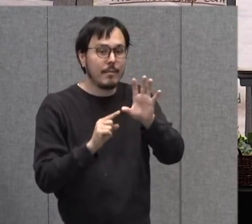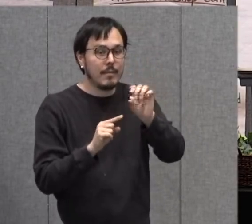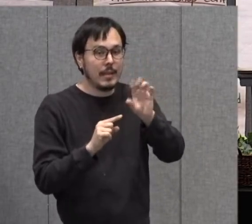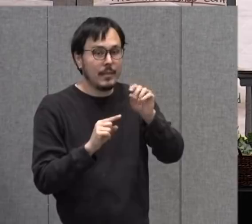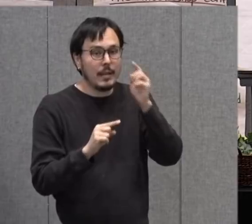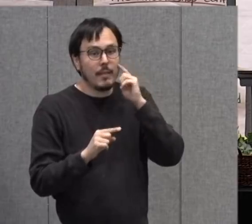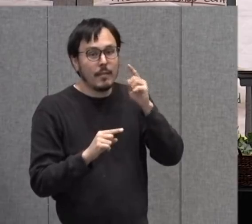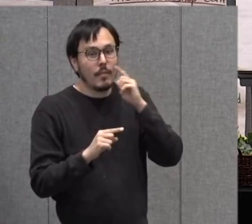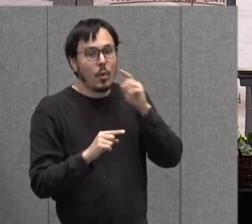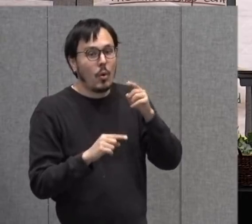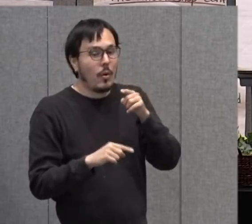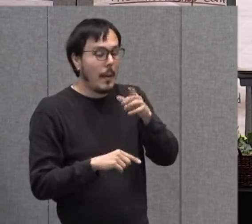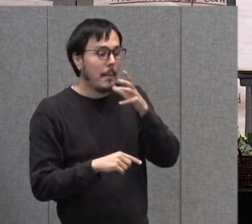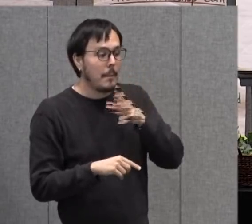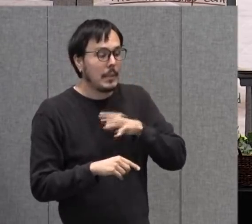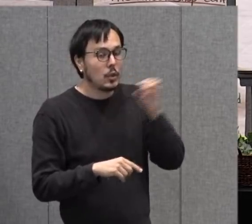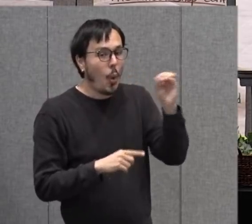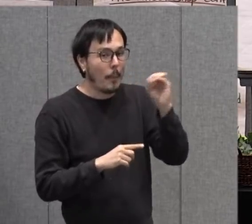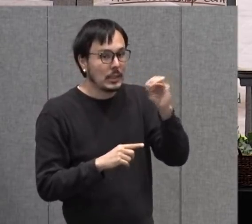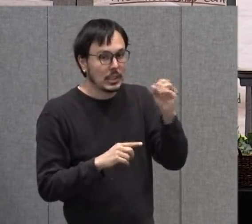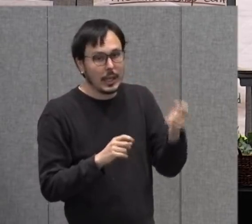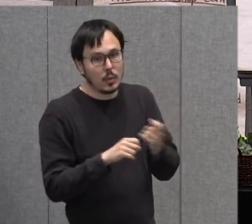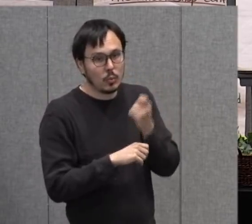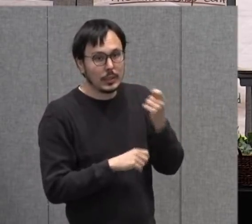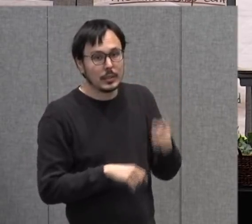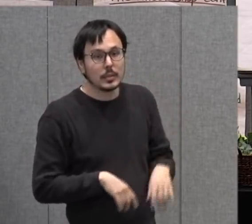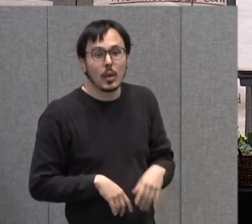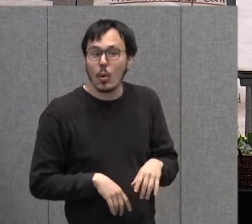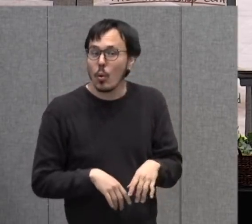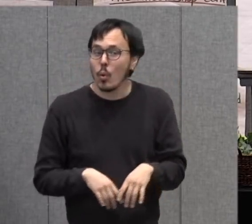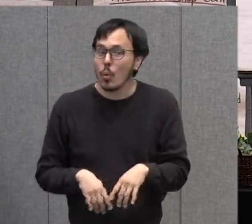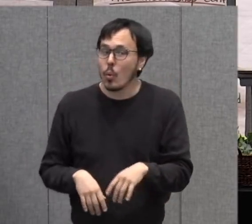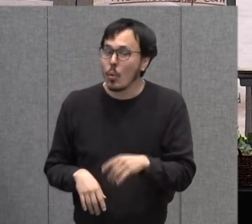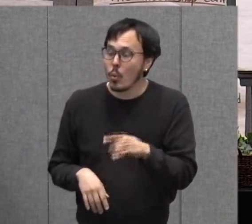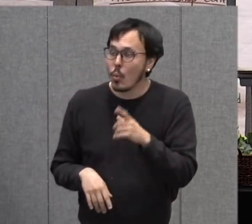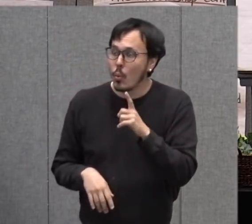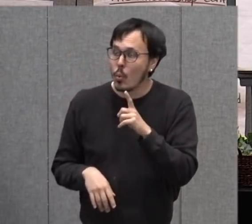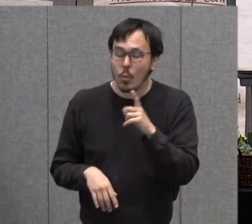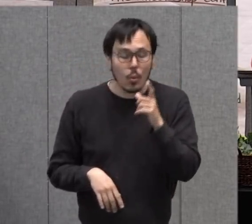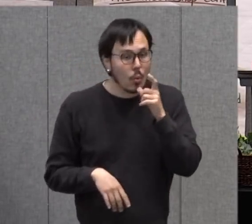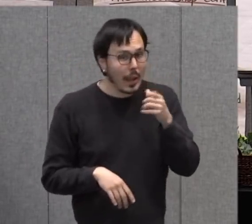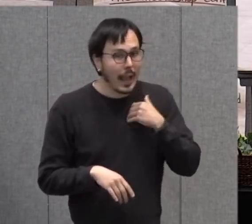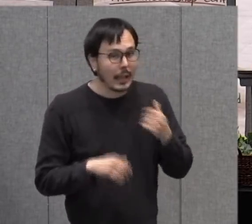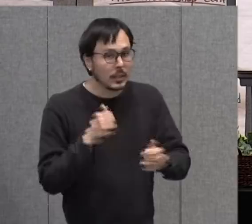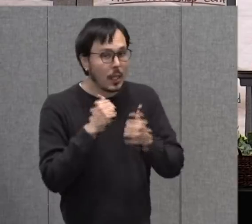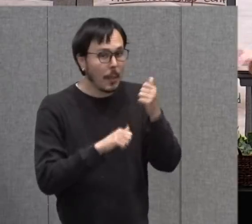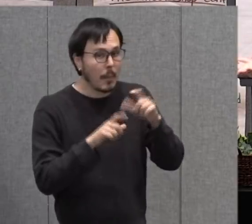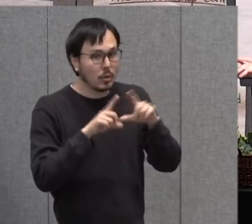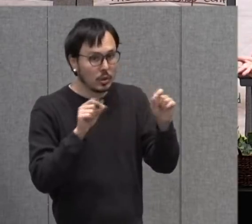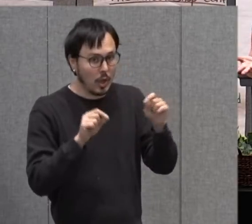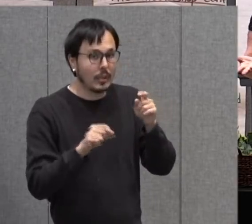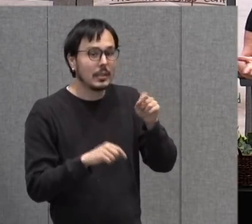The person who has the most cards at the end of the game or who runs out, you know the one who has the most cards is obviously gonna be the winner.